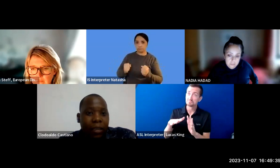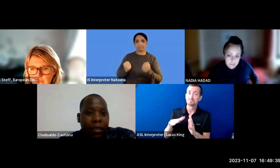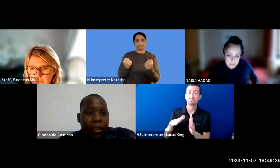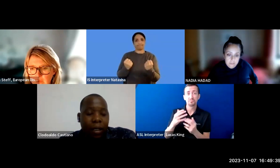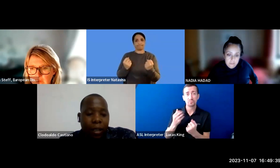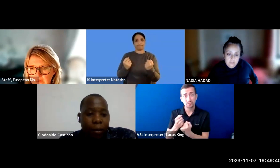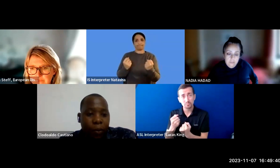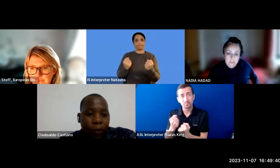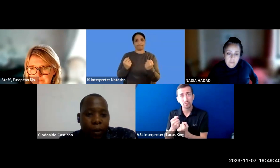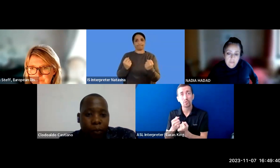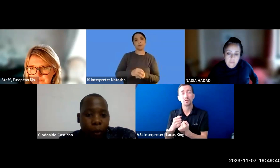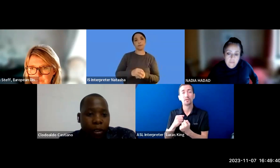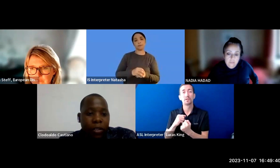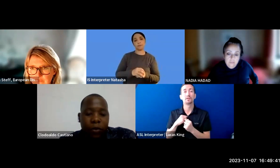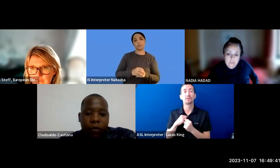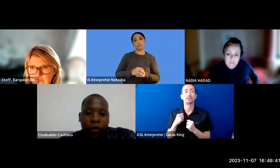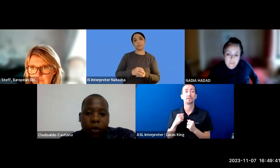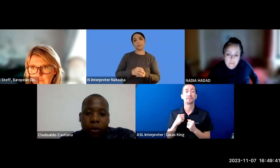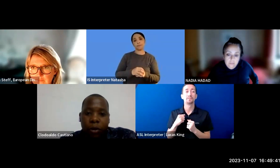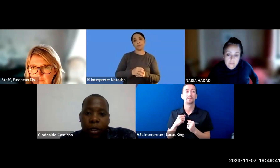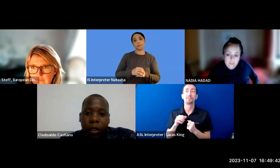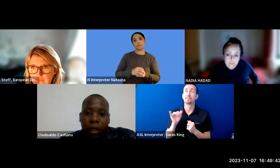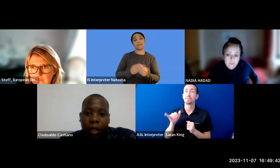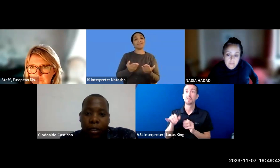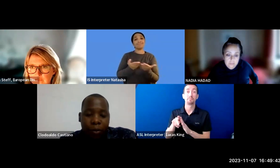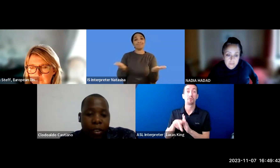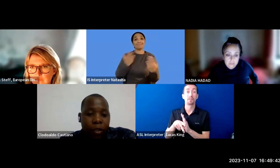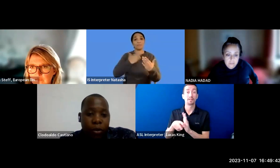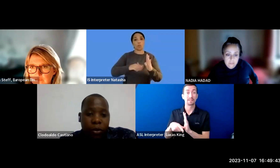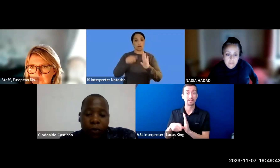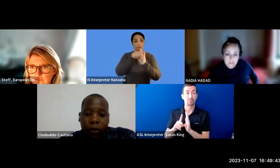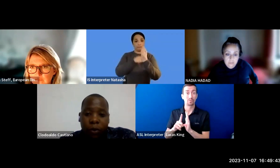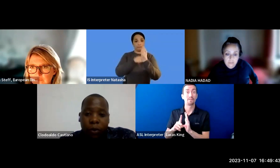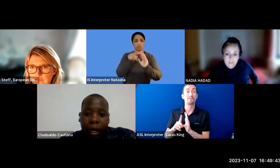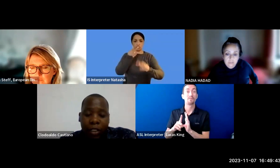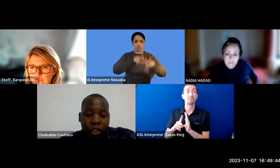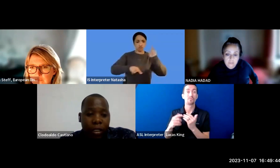and taking this disability policy review agenda